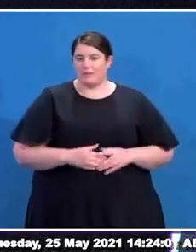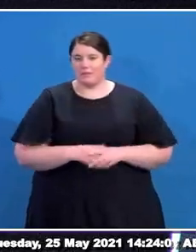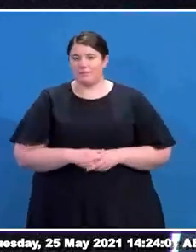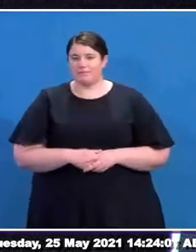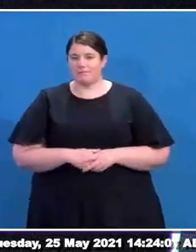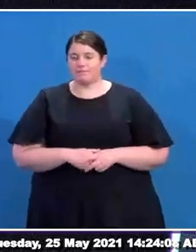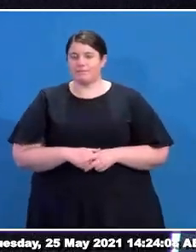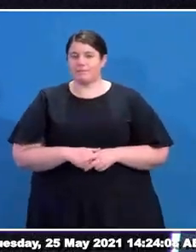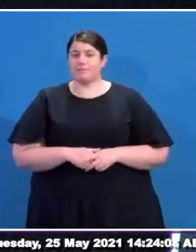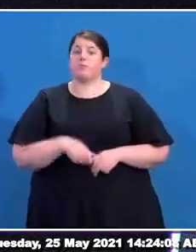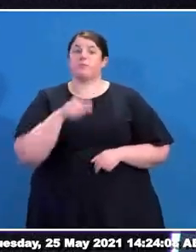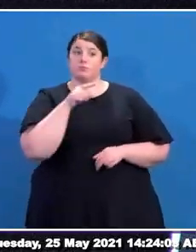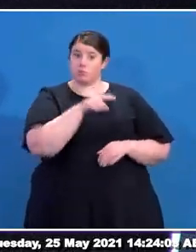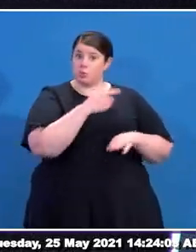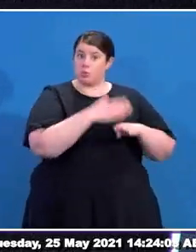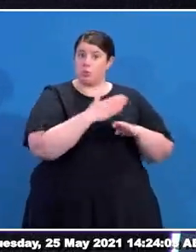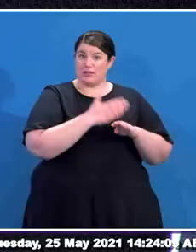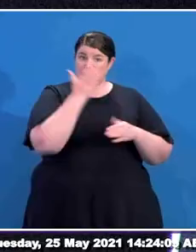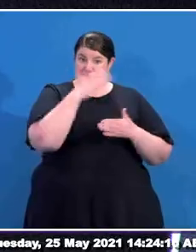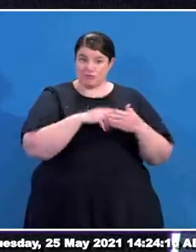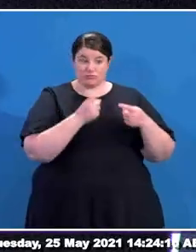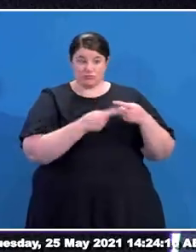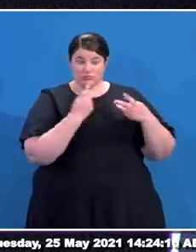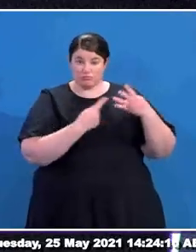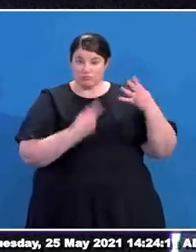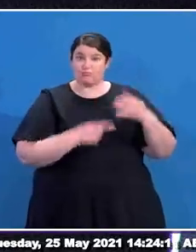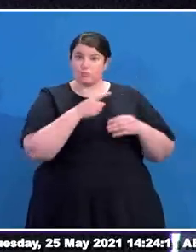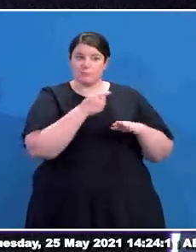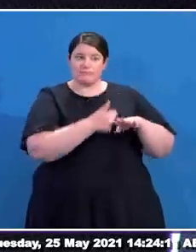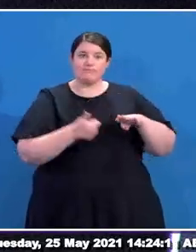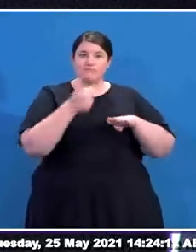your work experience has included being in a senior role in a social